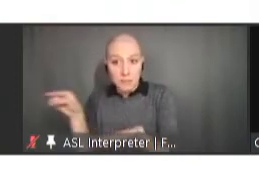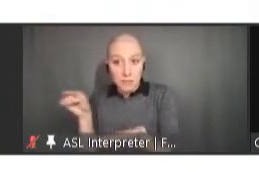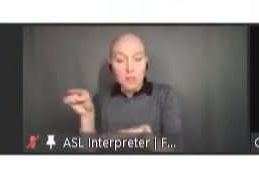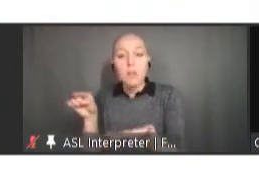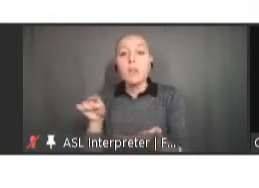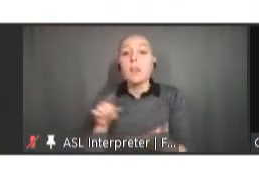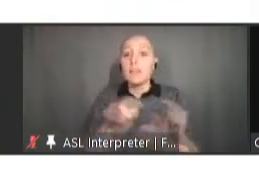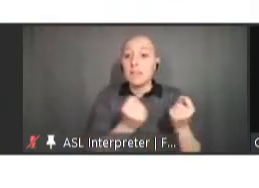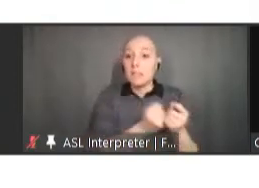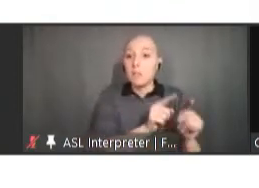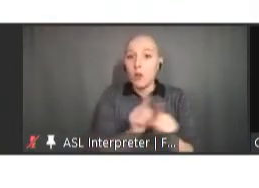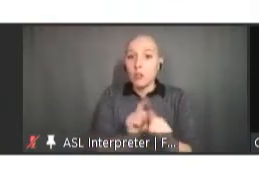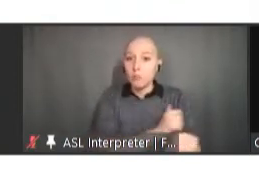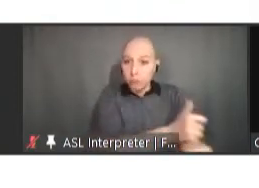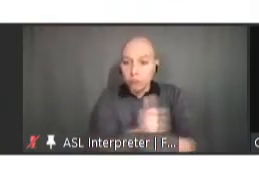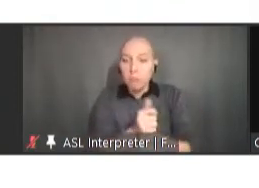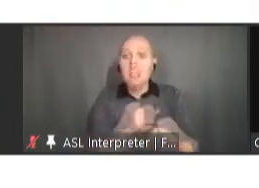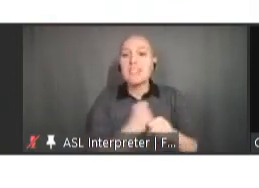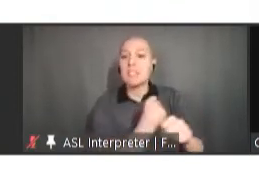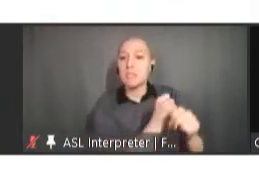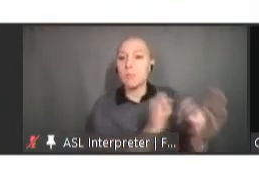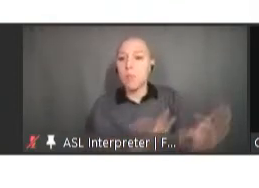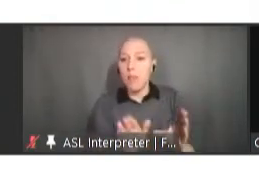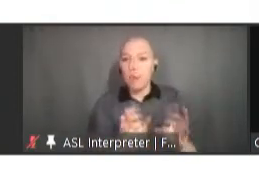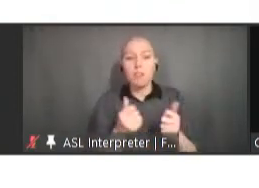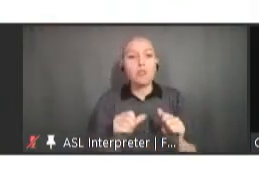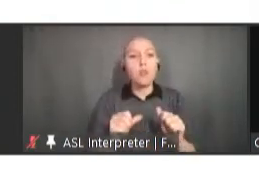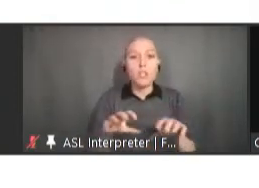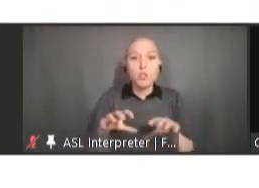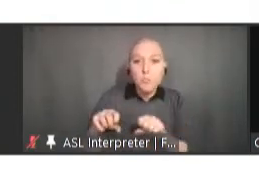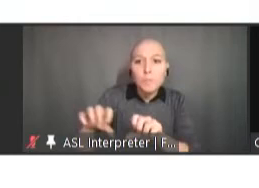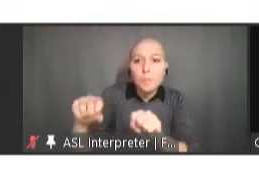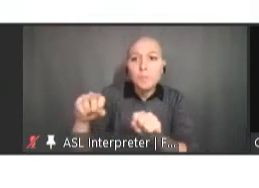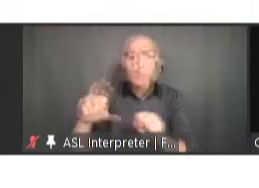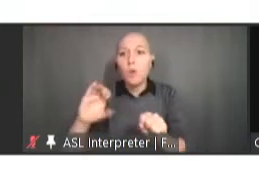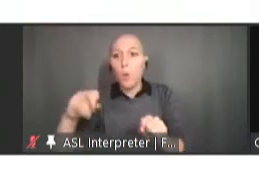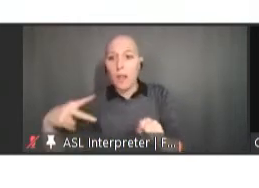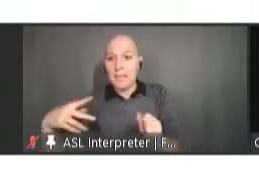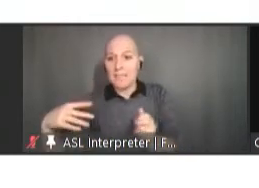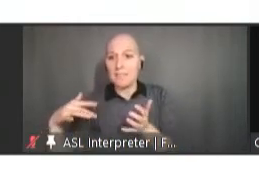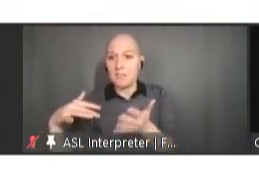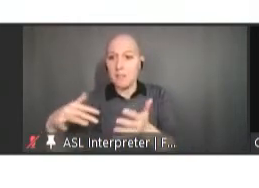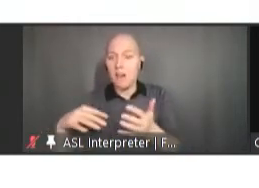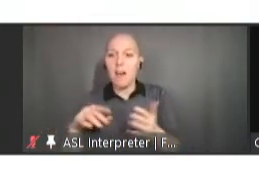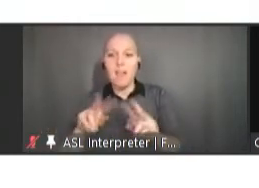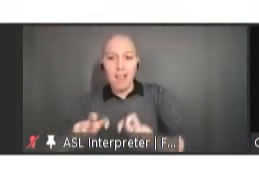statistical plans for conducting correlates analysis. And finally, the immune assay working